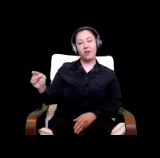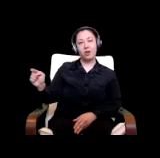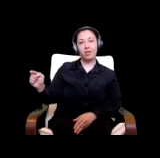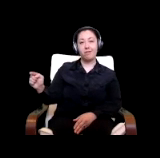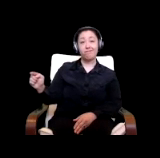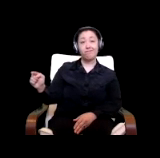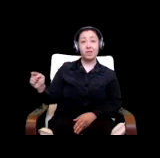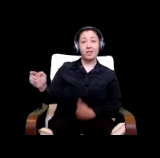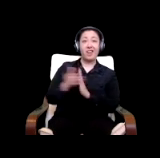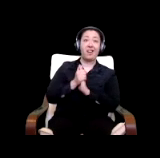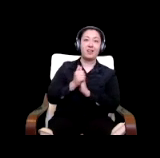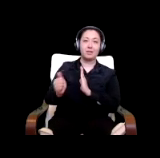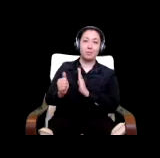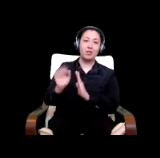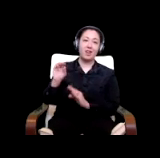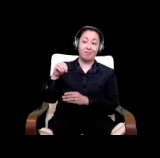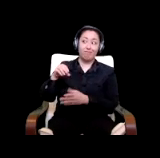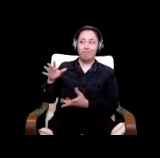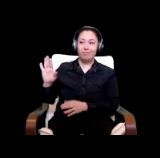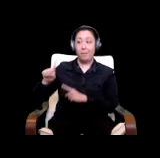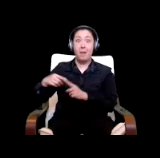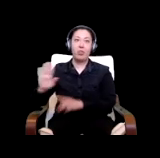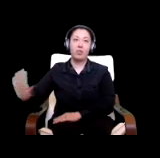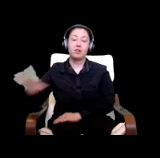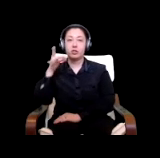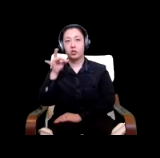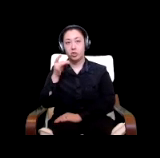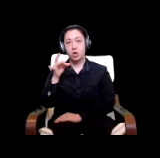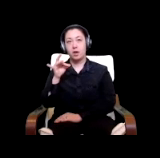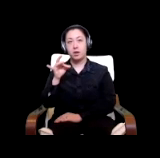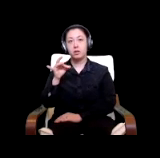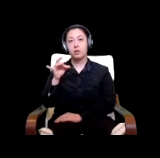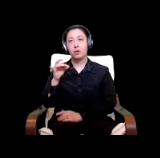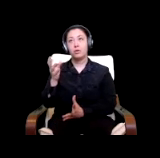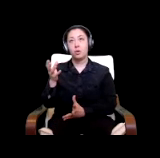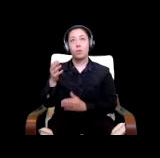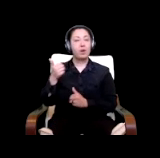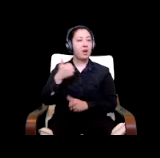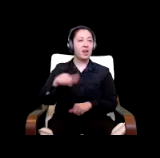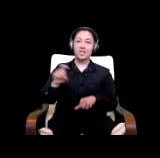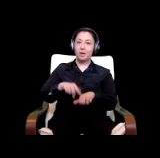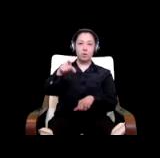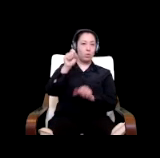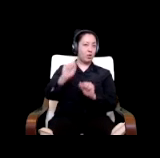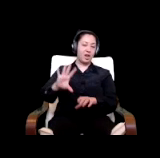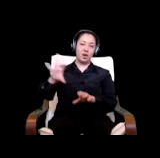in their child so it is really -- however much you can include them, do so because it